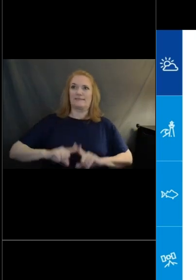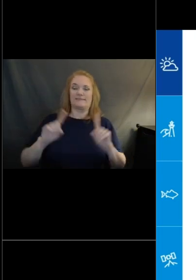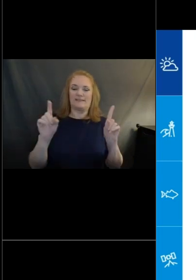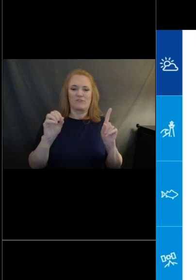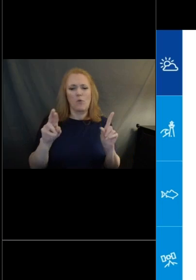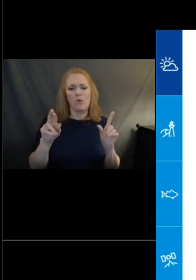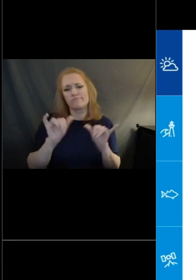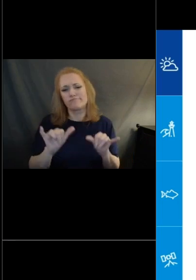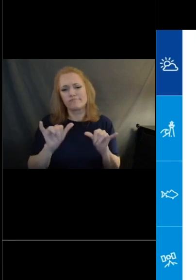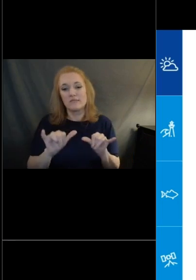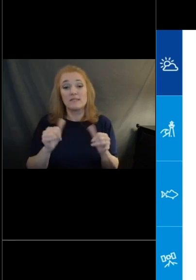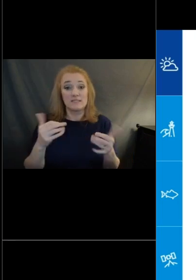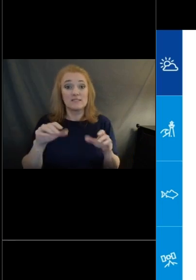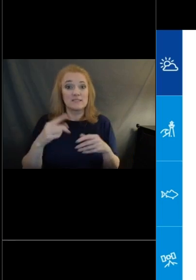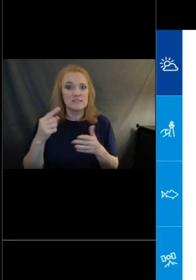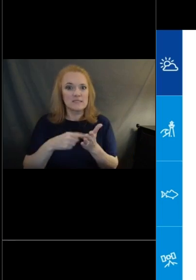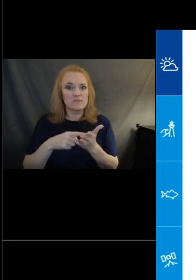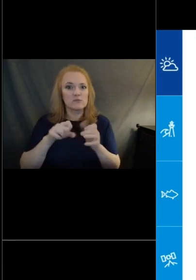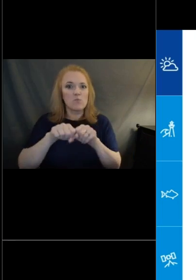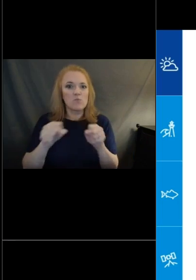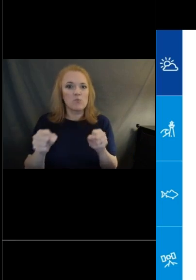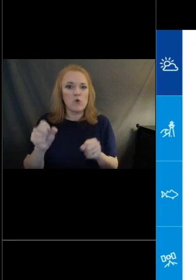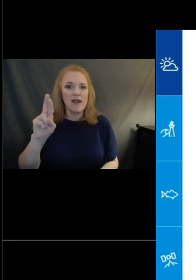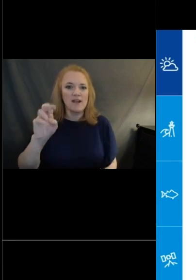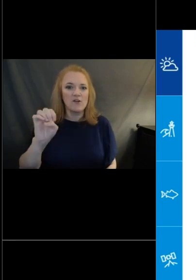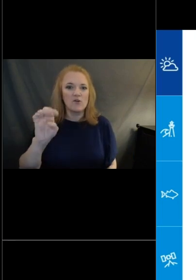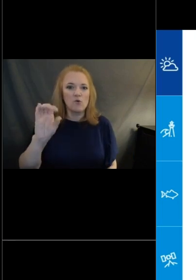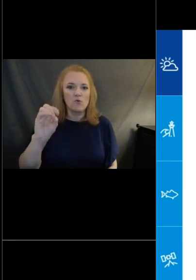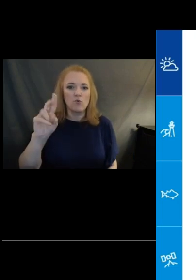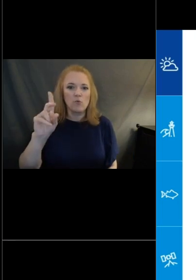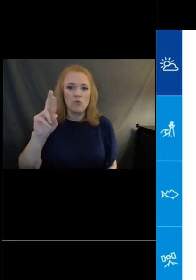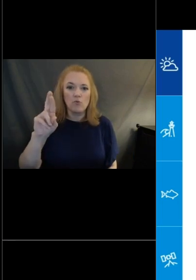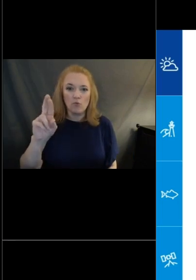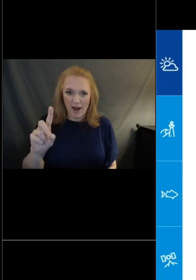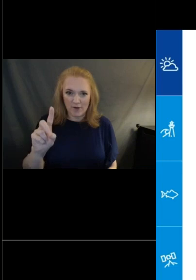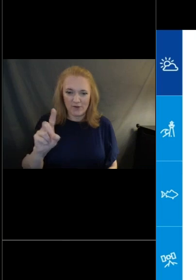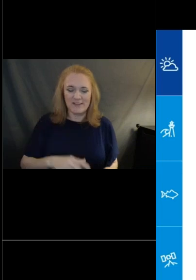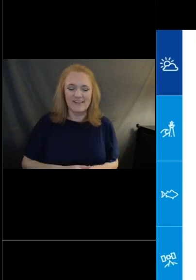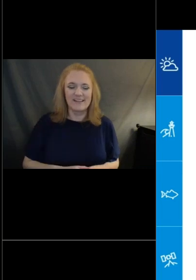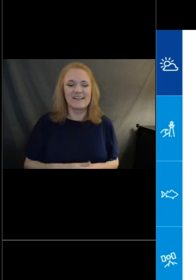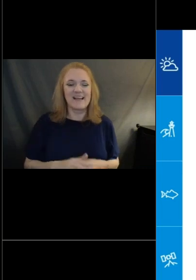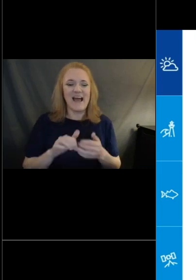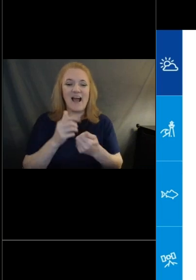records in the days ahead or even tying records, how long is the period of record at each station,